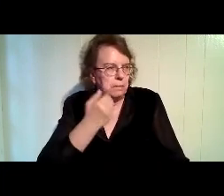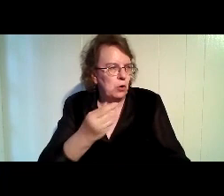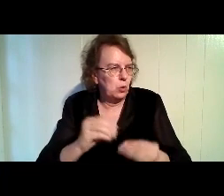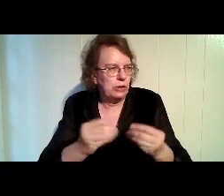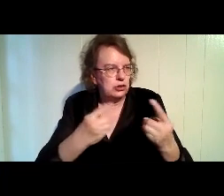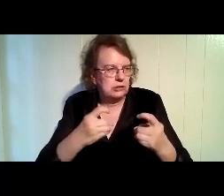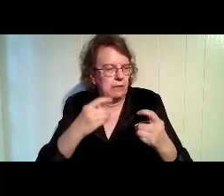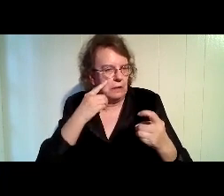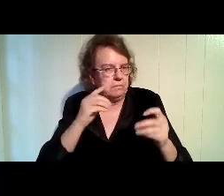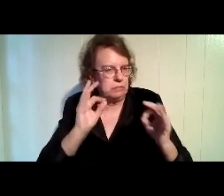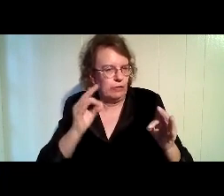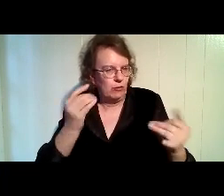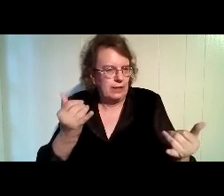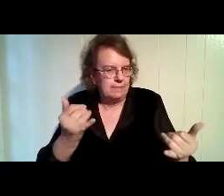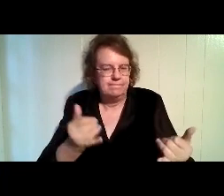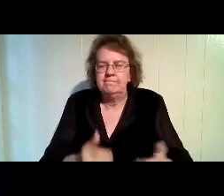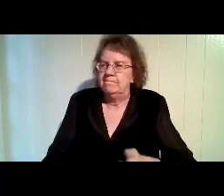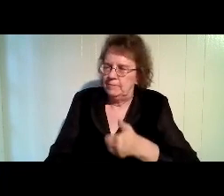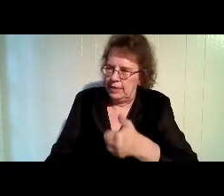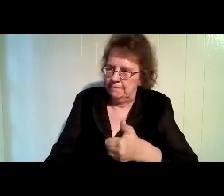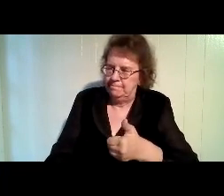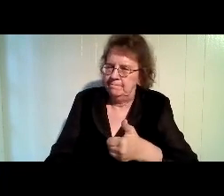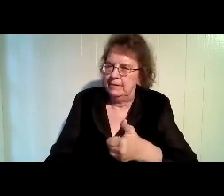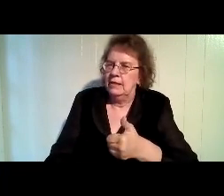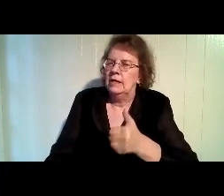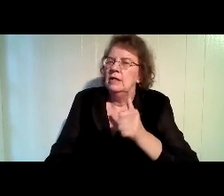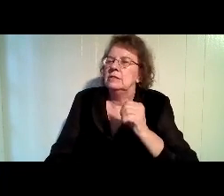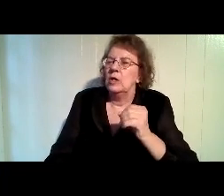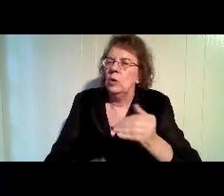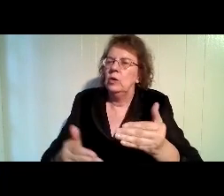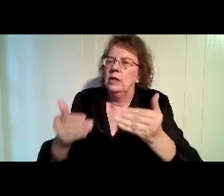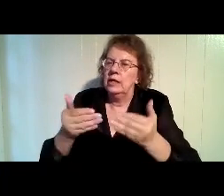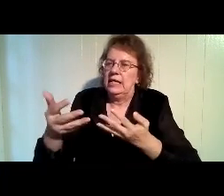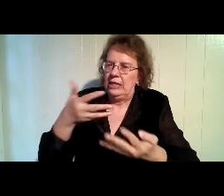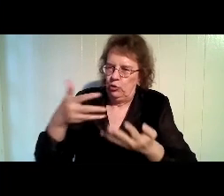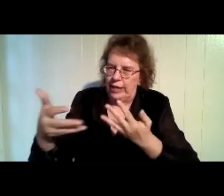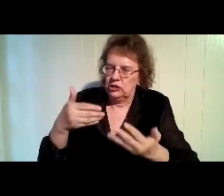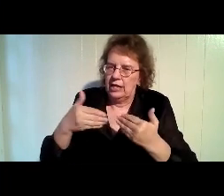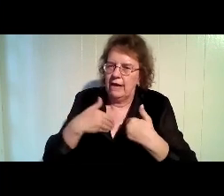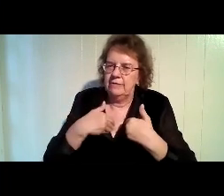now. OK. So first interaction we have these speech area. You